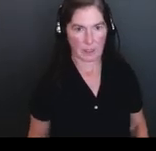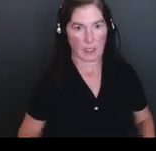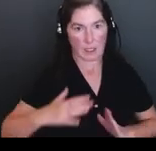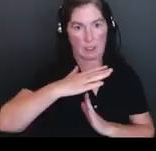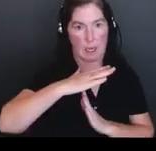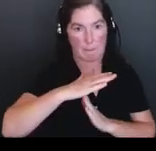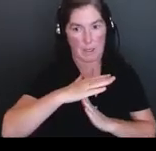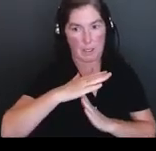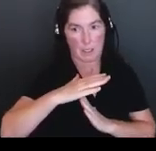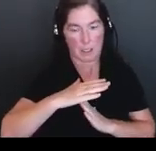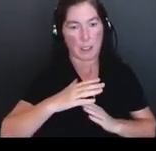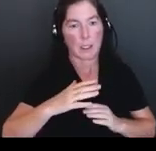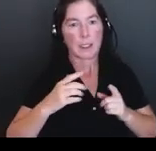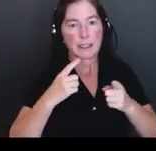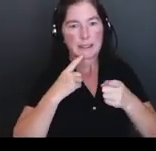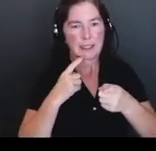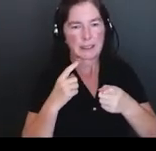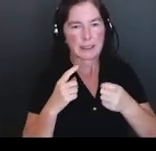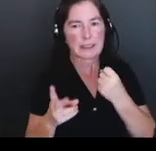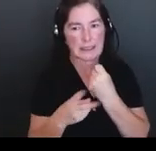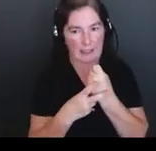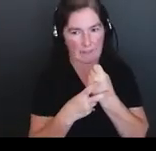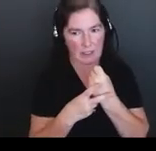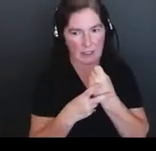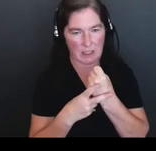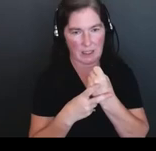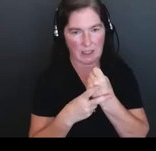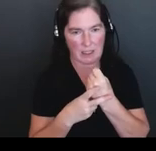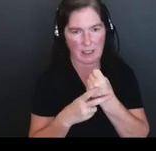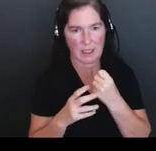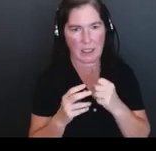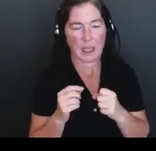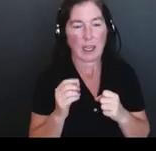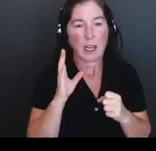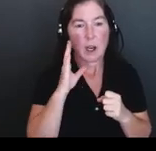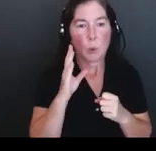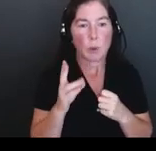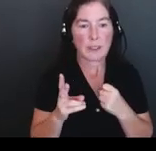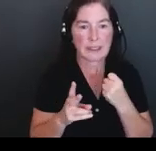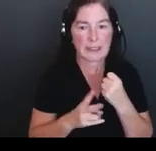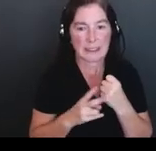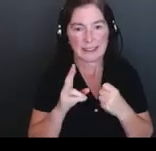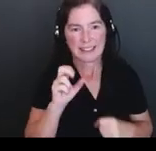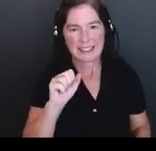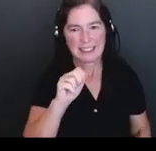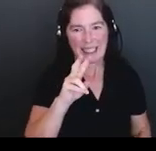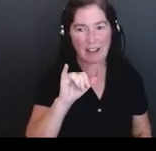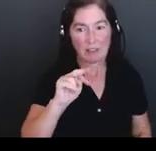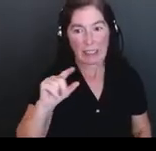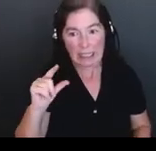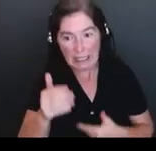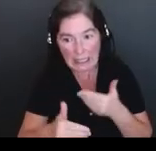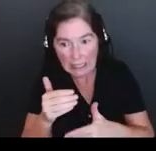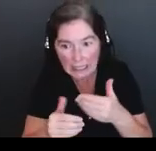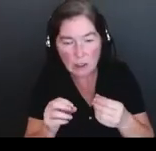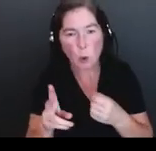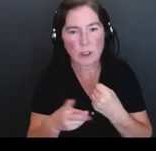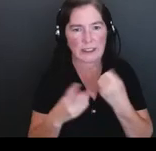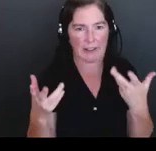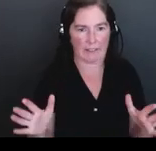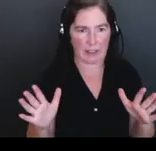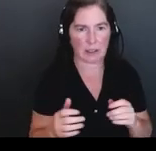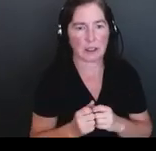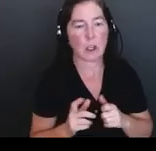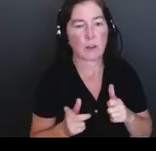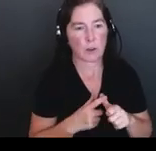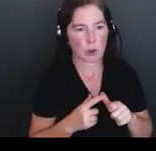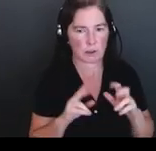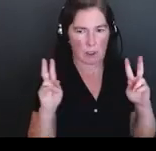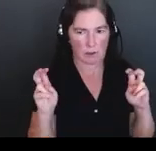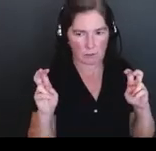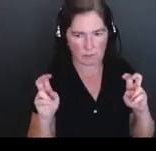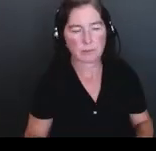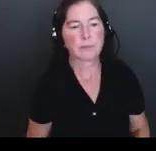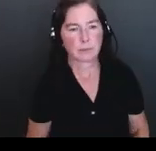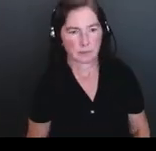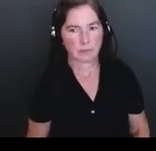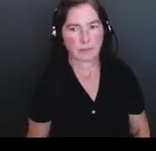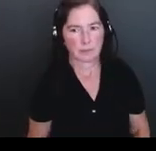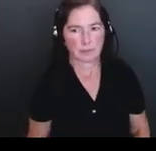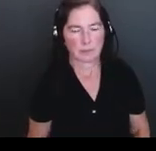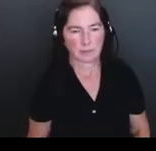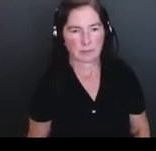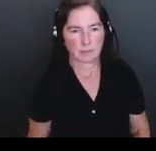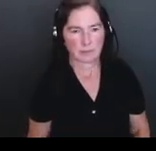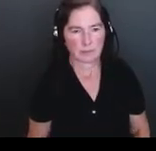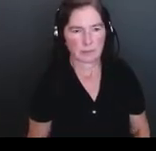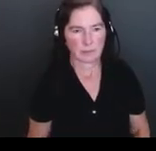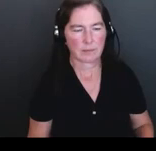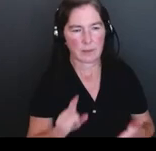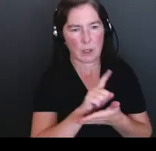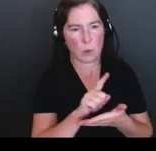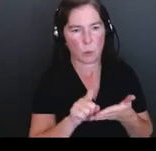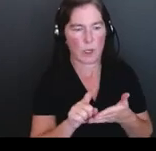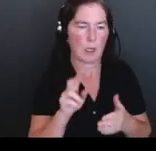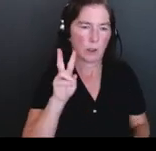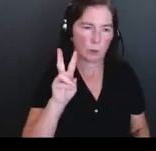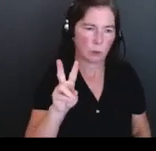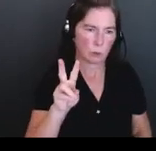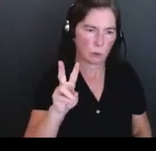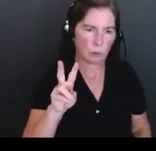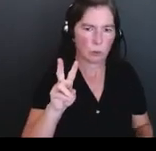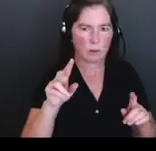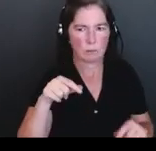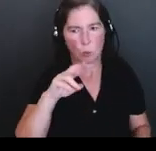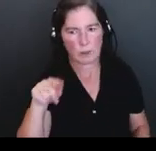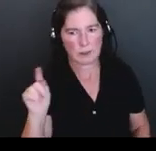So from here, I can choose a quiz that I've already created or I can create a new quiz. Let's create a new quiz so we can see what that looks like from scratch.